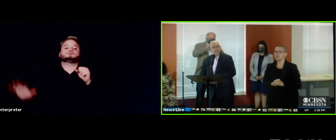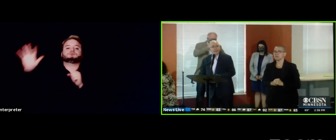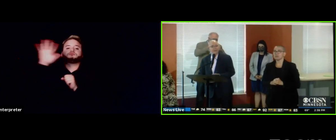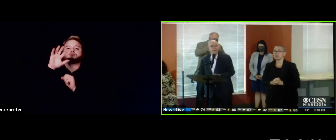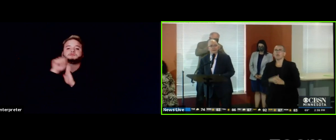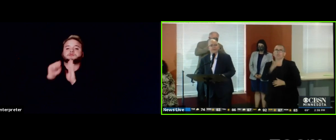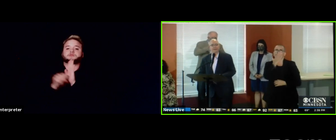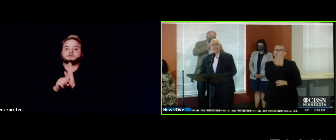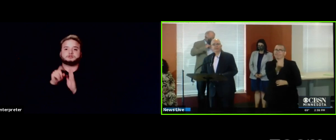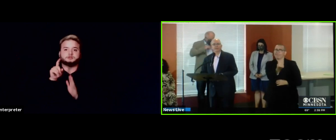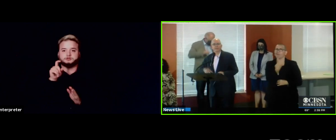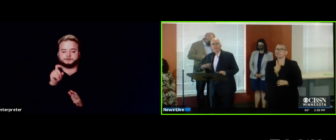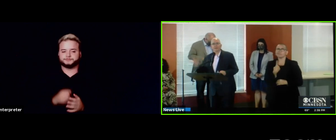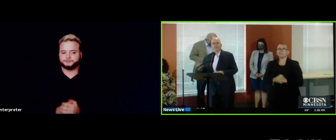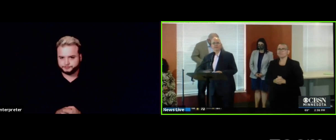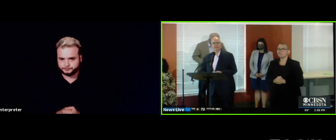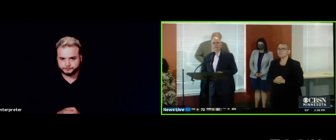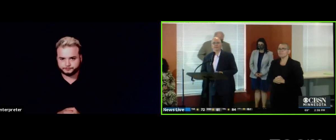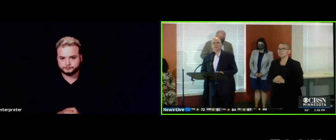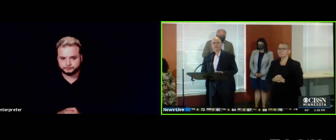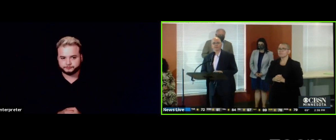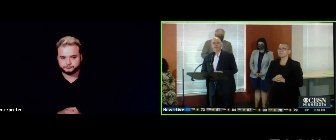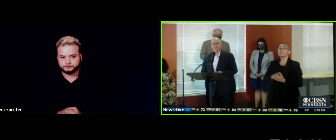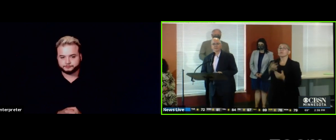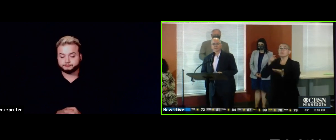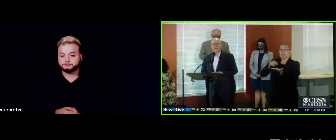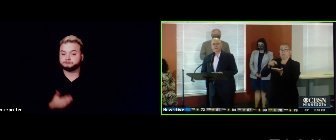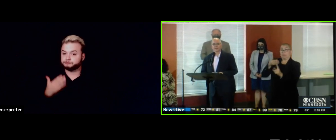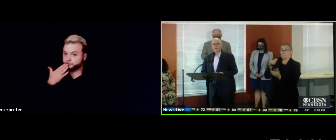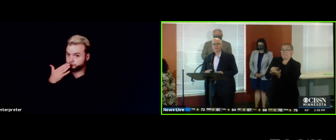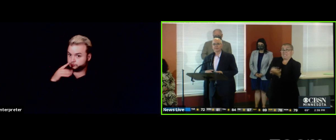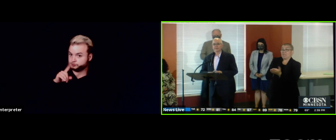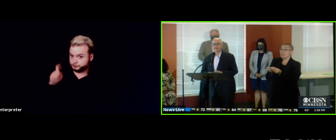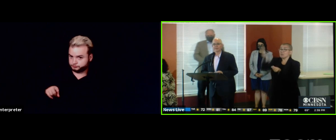about whether the money is being portioned out between Greater Minnesota and in the metro